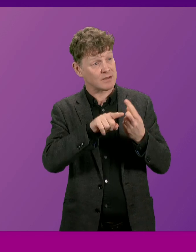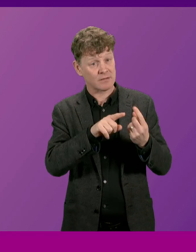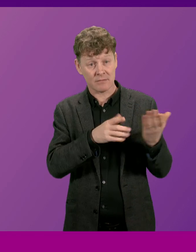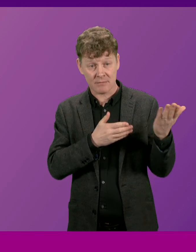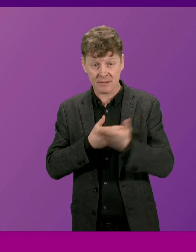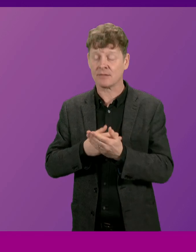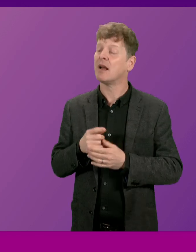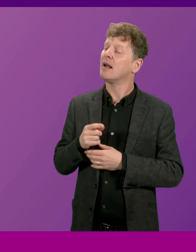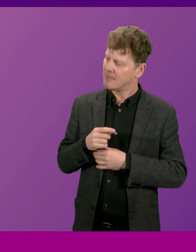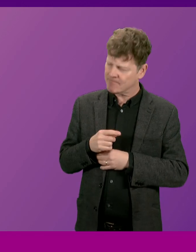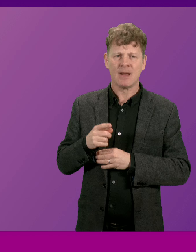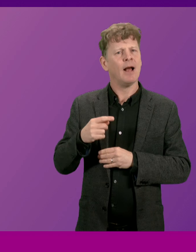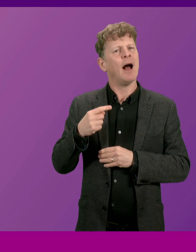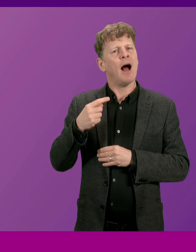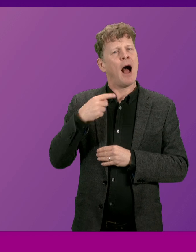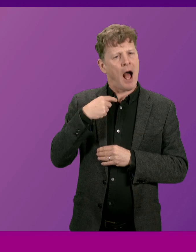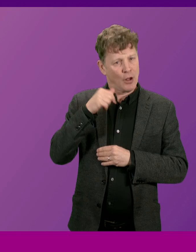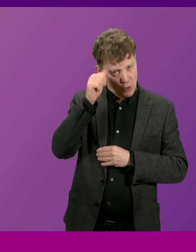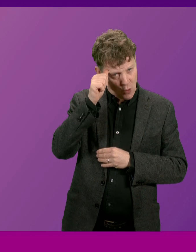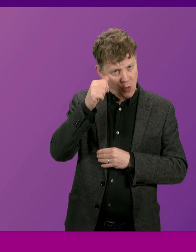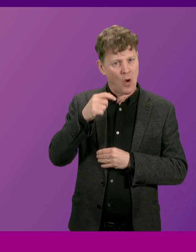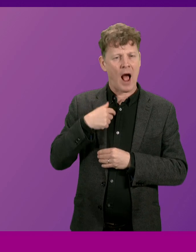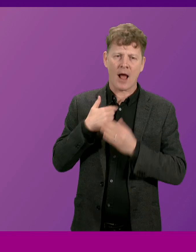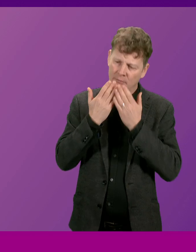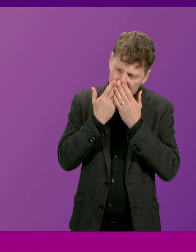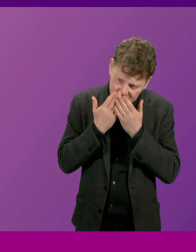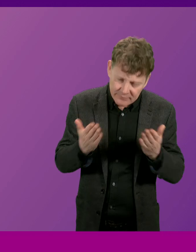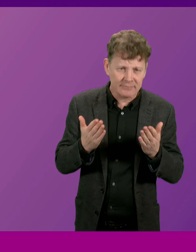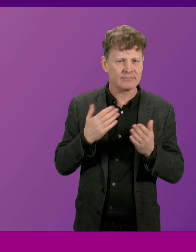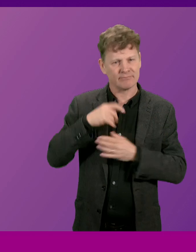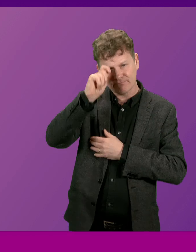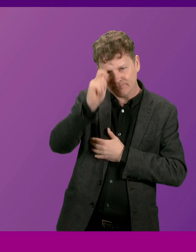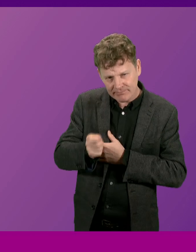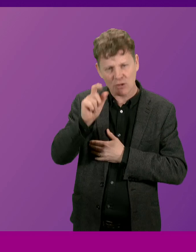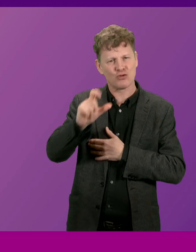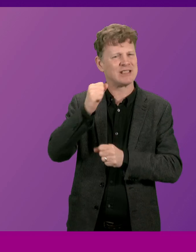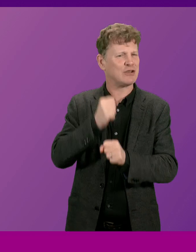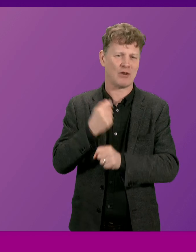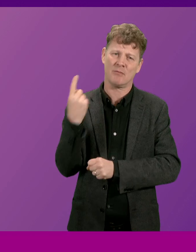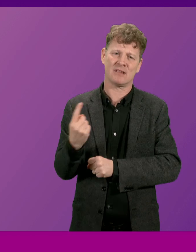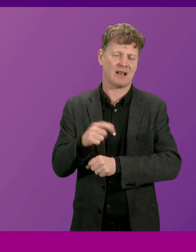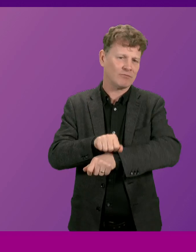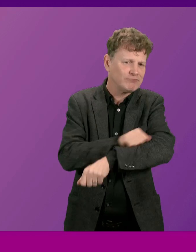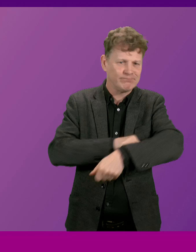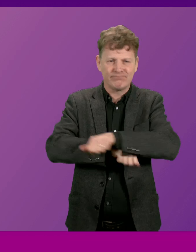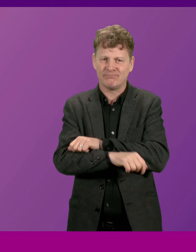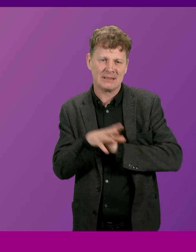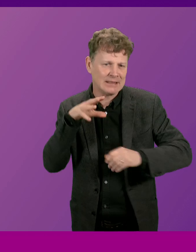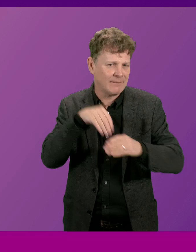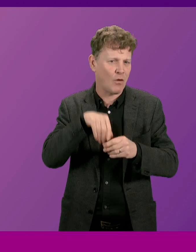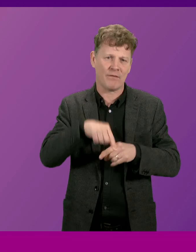I know, admire and respect Christine Grahame’s long interest in those issues and commend all